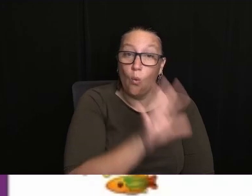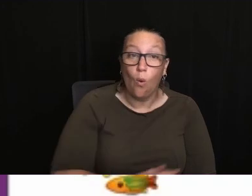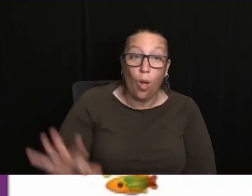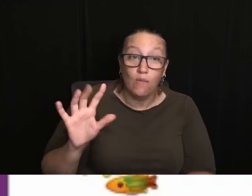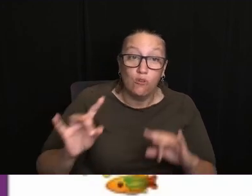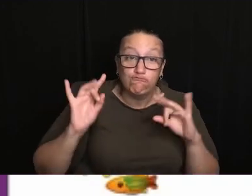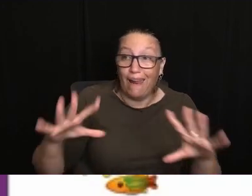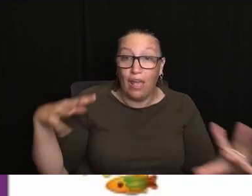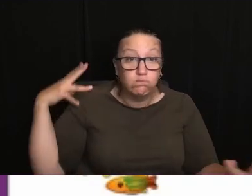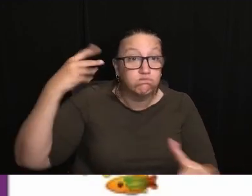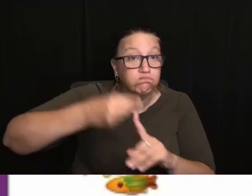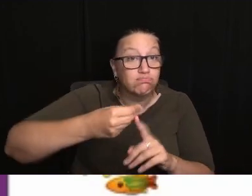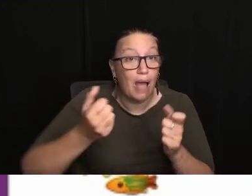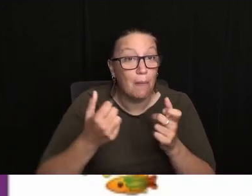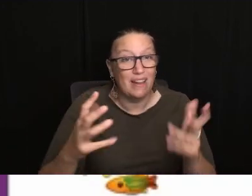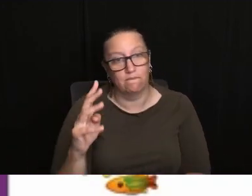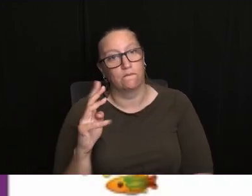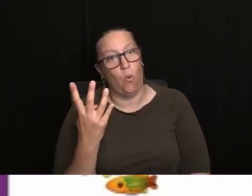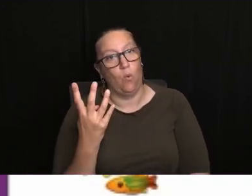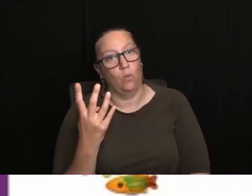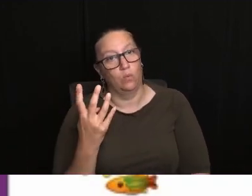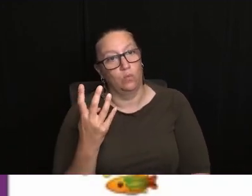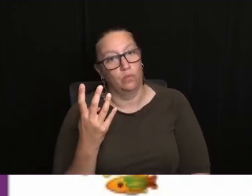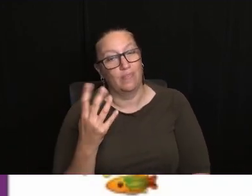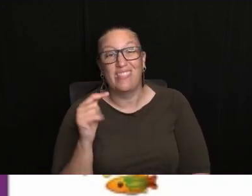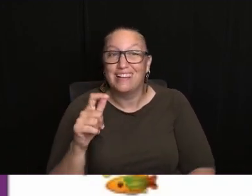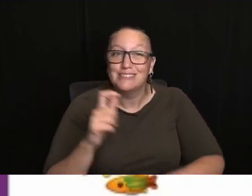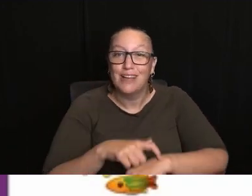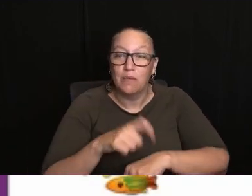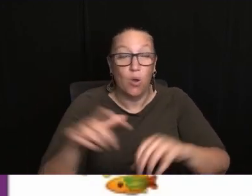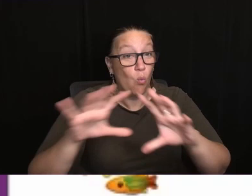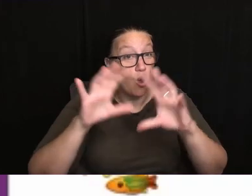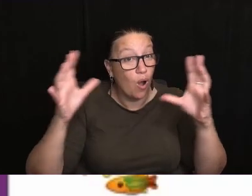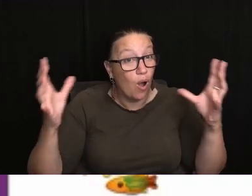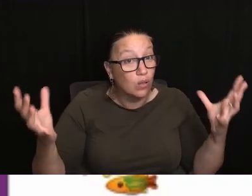with it and at the time there was less than 150 in the world that was diagnosed with KAT6A.